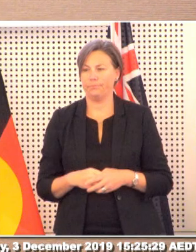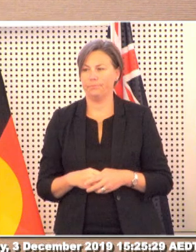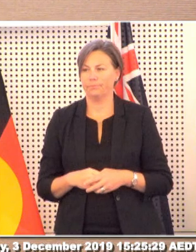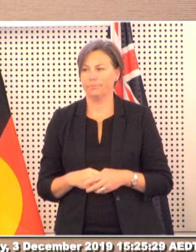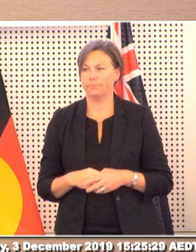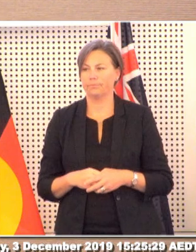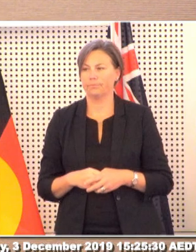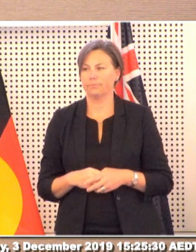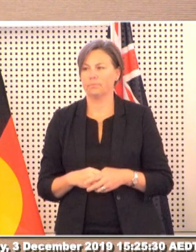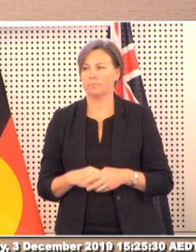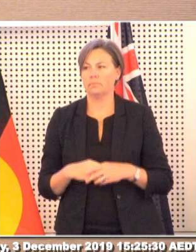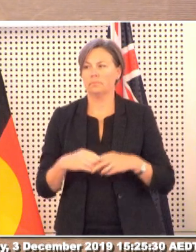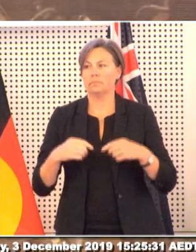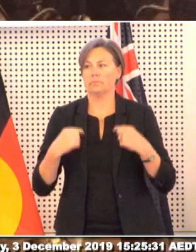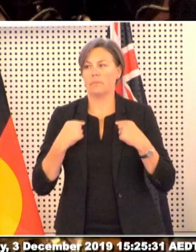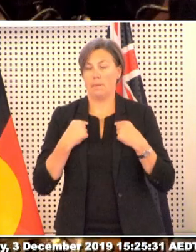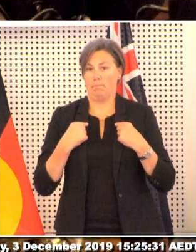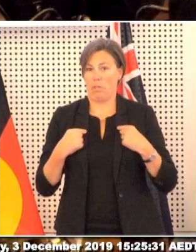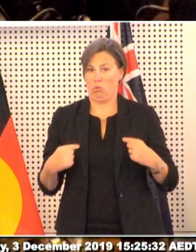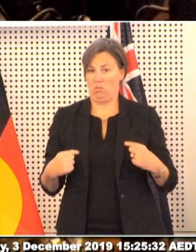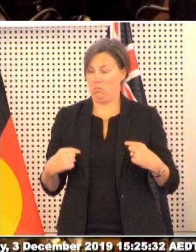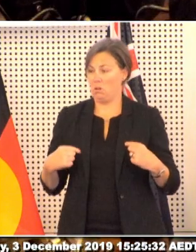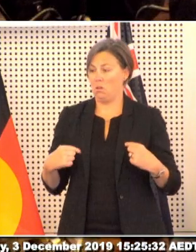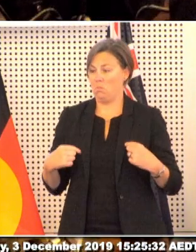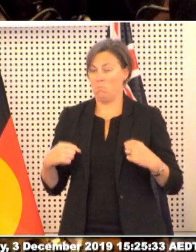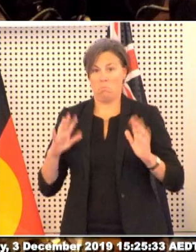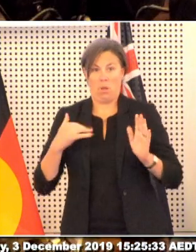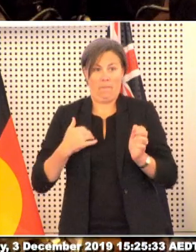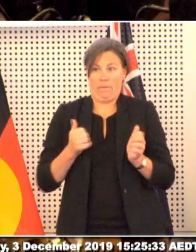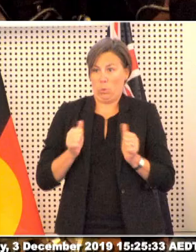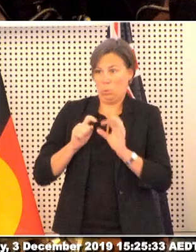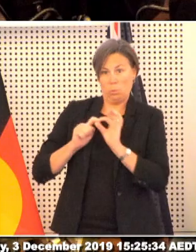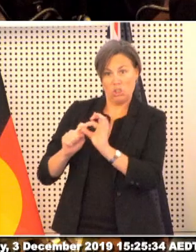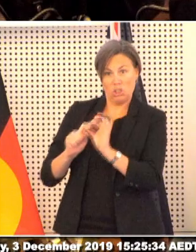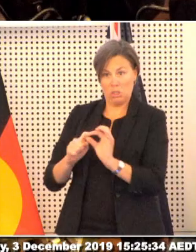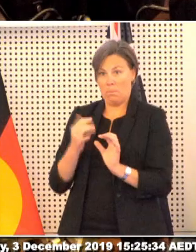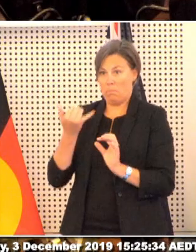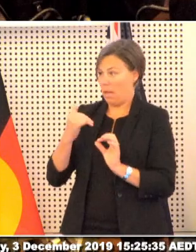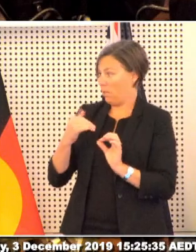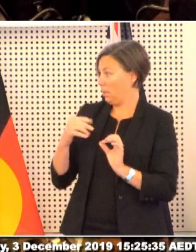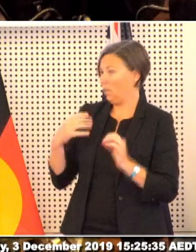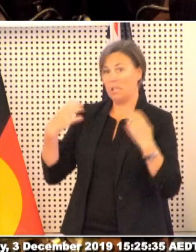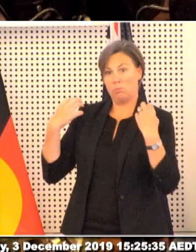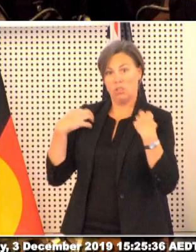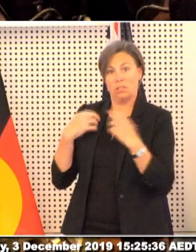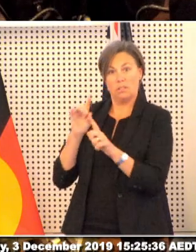If the Commission please, they are the questions that I wanted to ask unless the Commissioners have got any questions but there may be a few additional